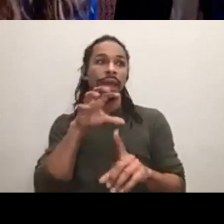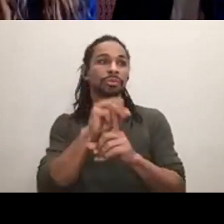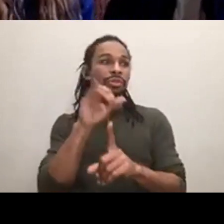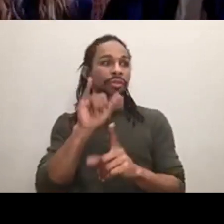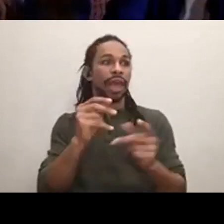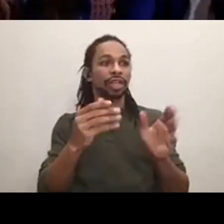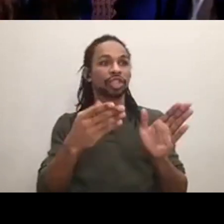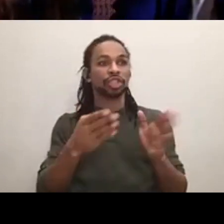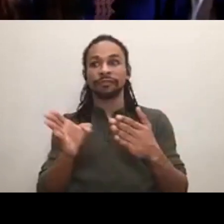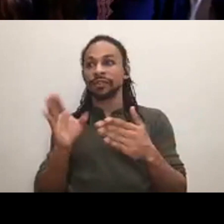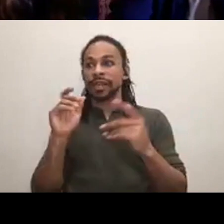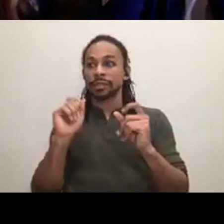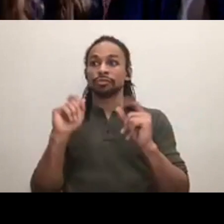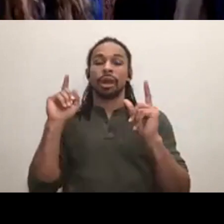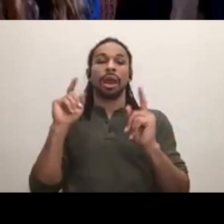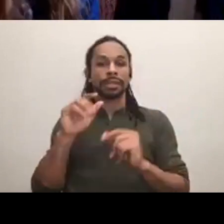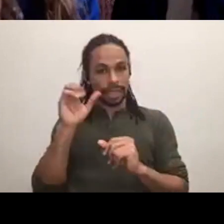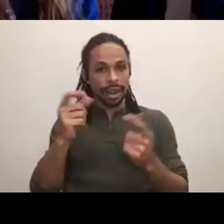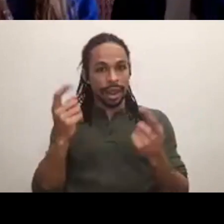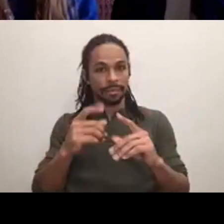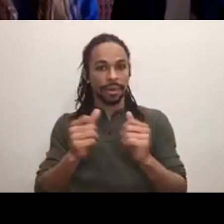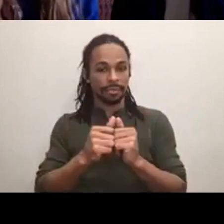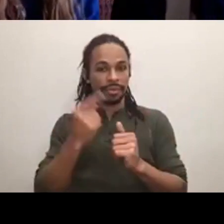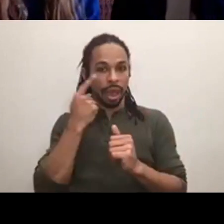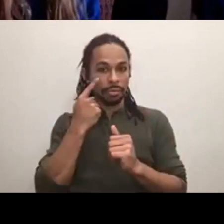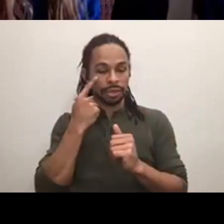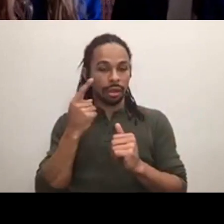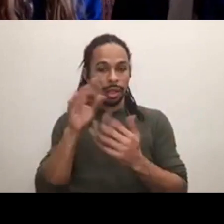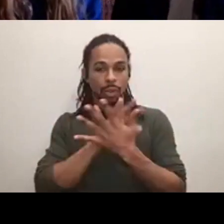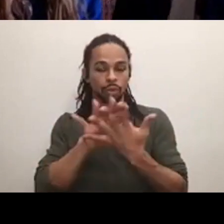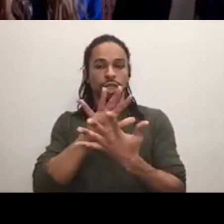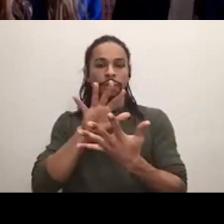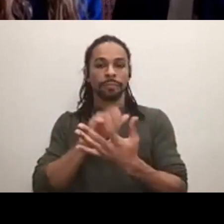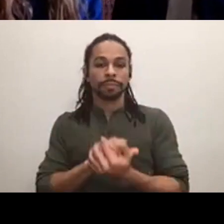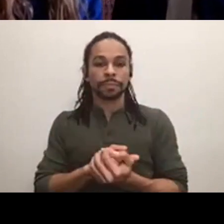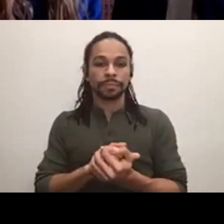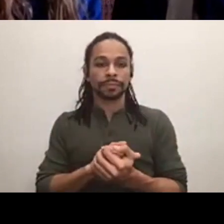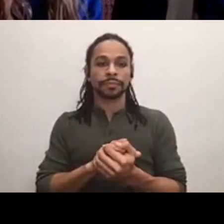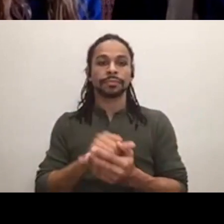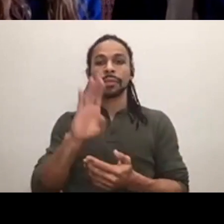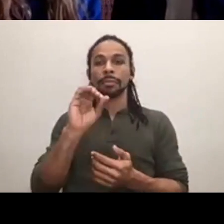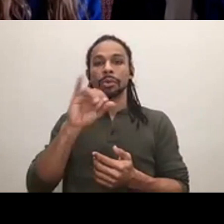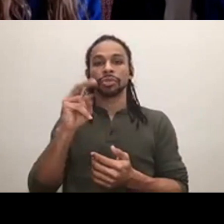a really, really lovely piece that I saw recently on a Zoom and highly recommend that to everyone.